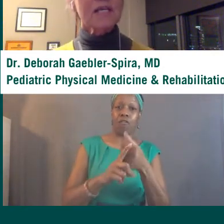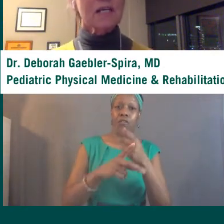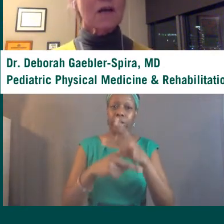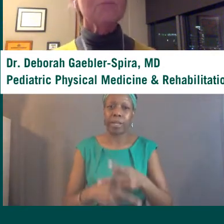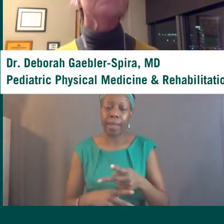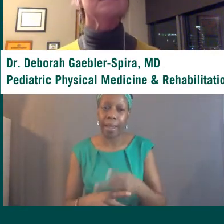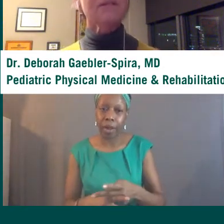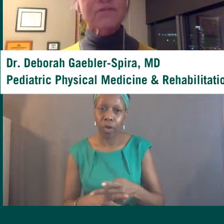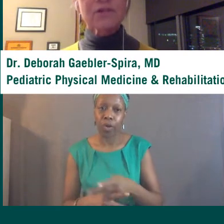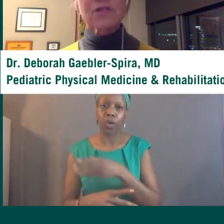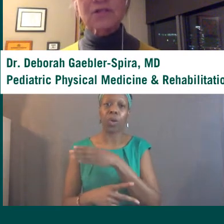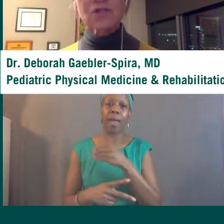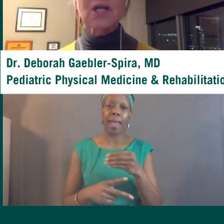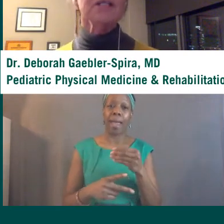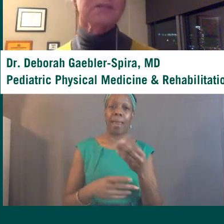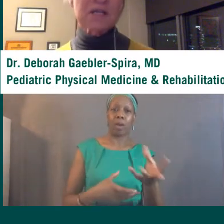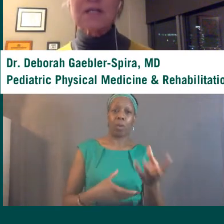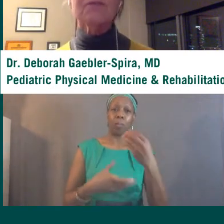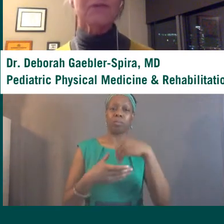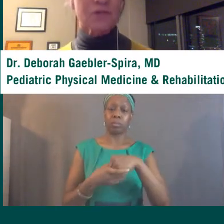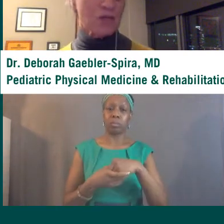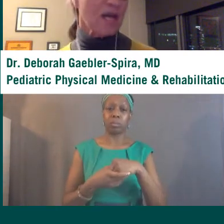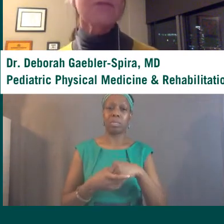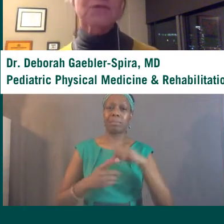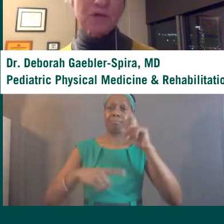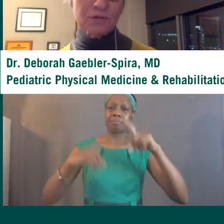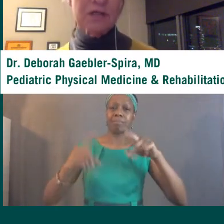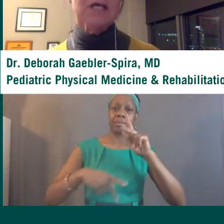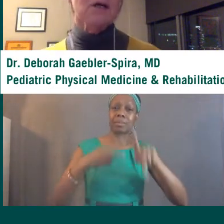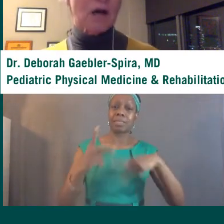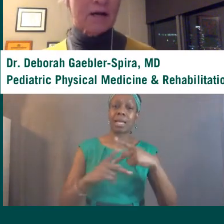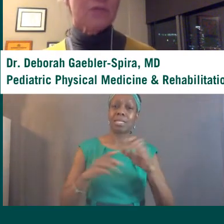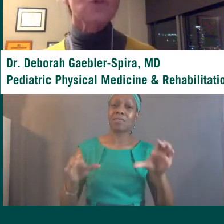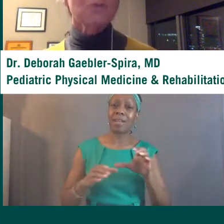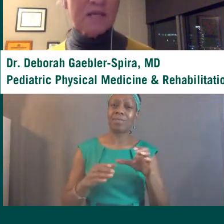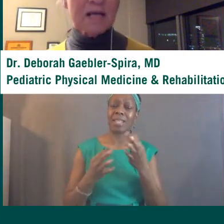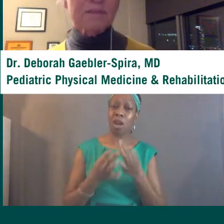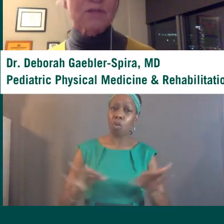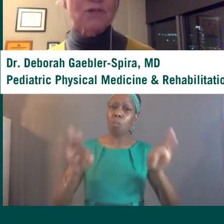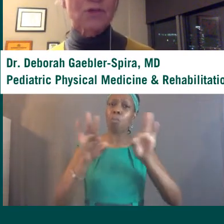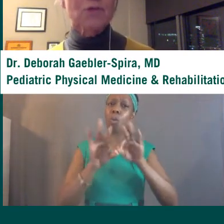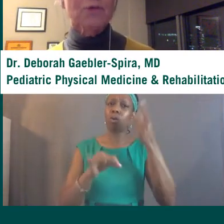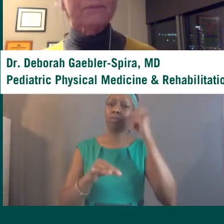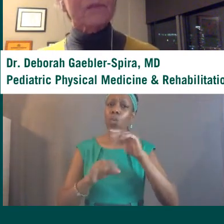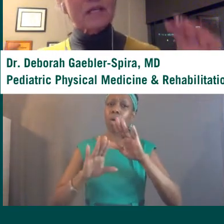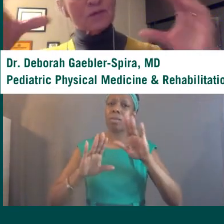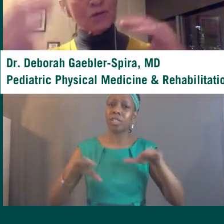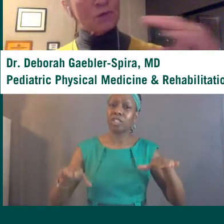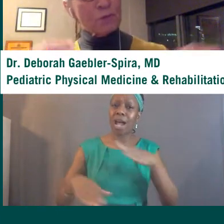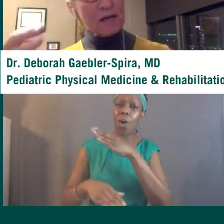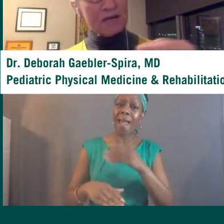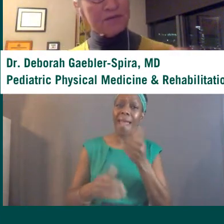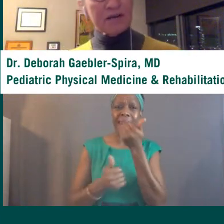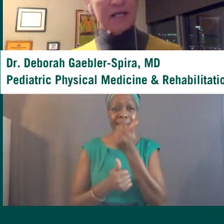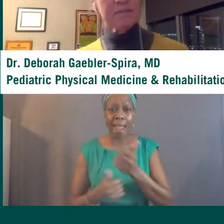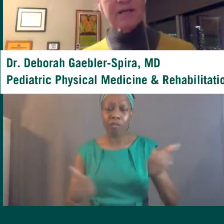that are meaningful to the child and meaningful to everyone to be able to do. It's also modified